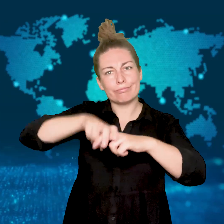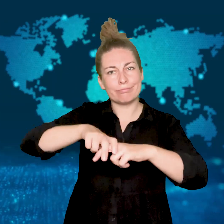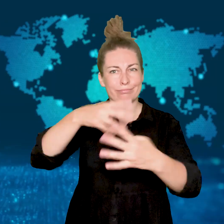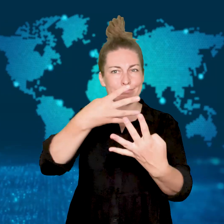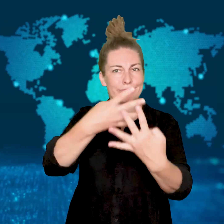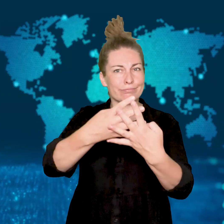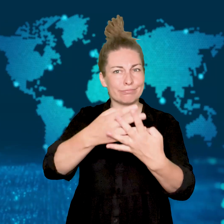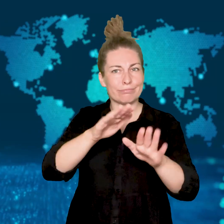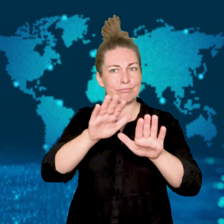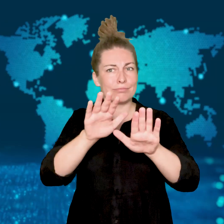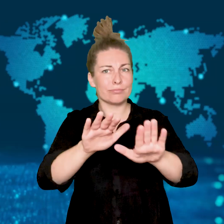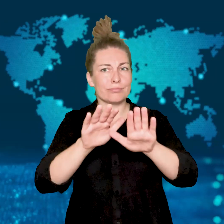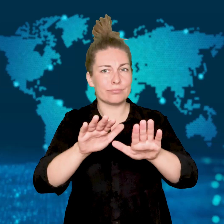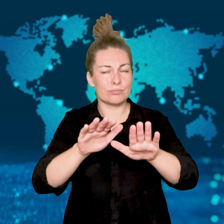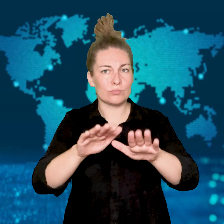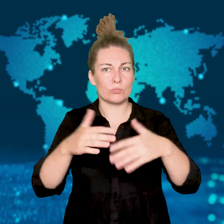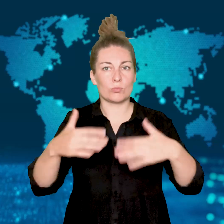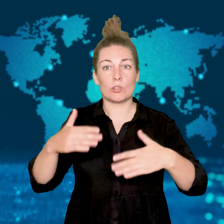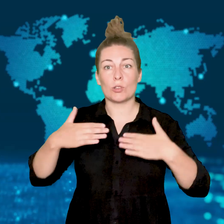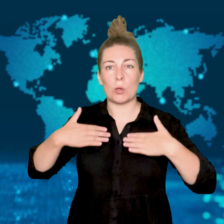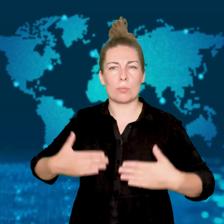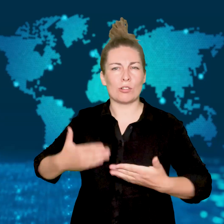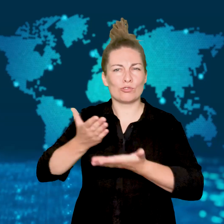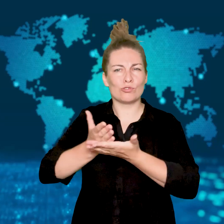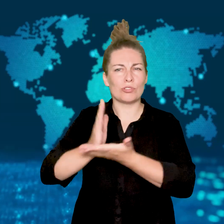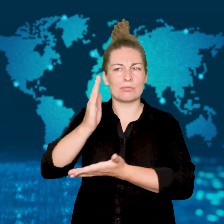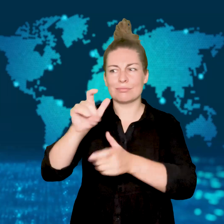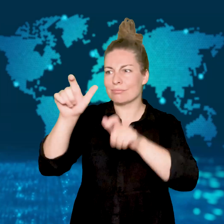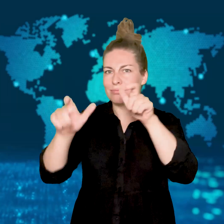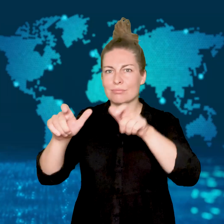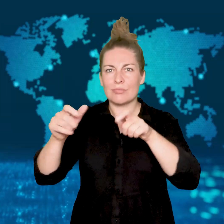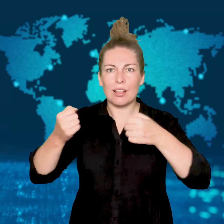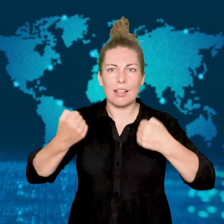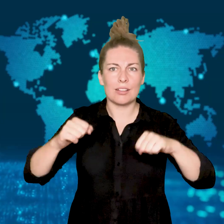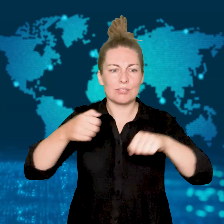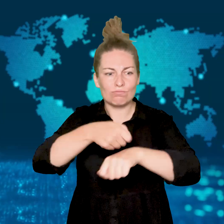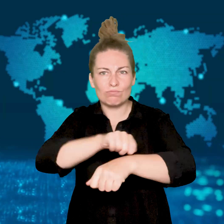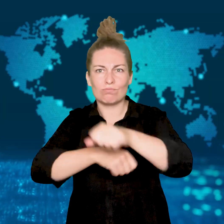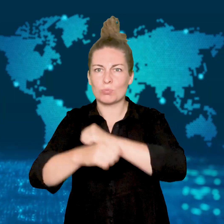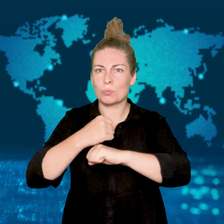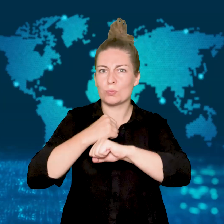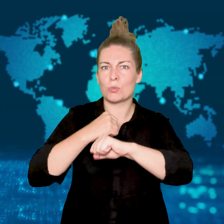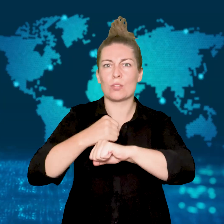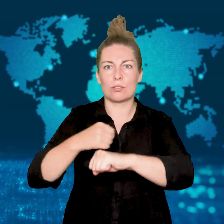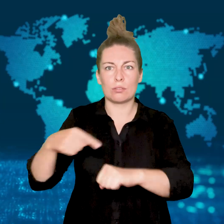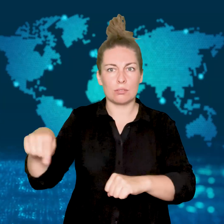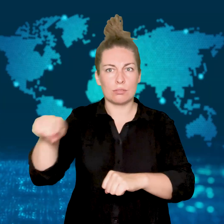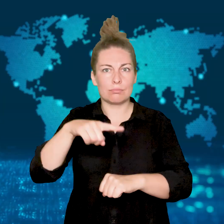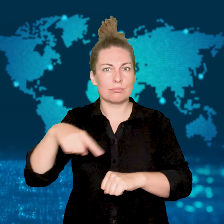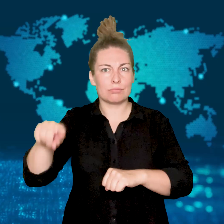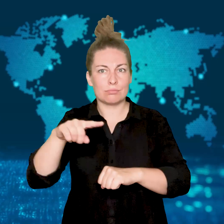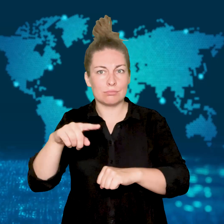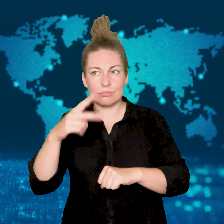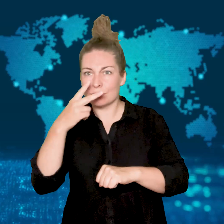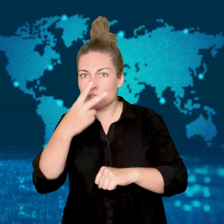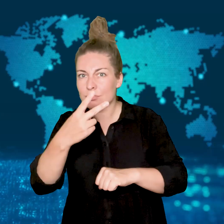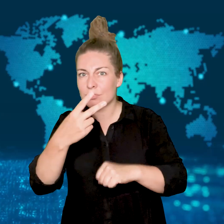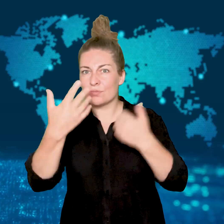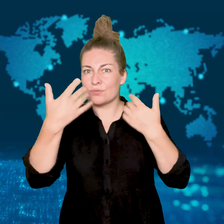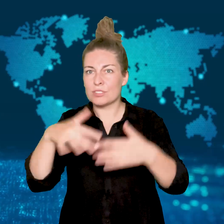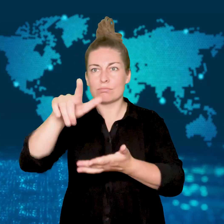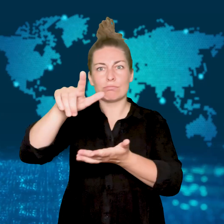their tweets and for criticizing the Indian government online.